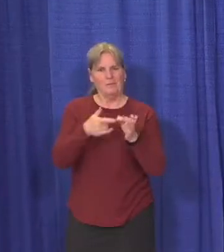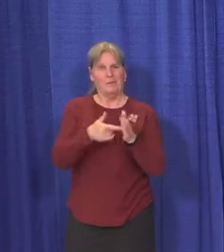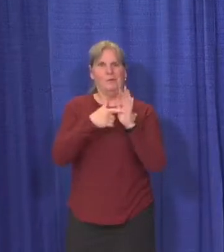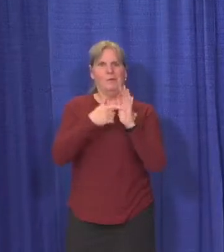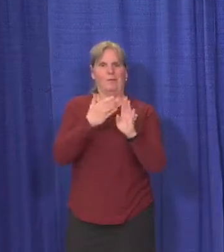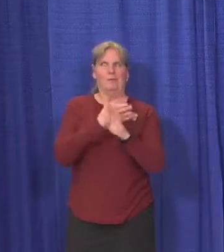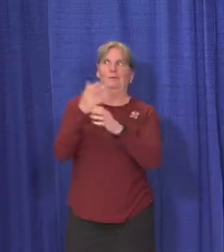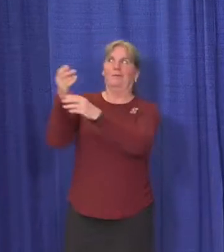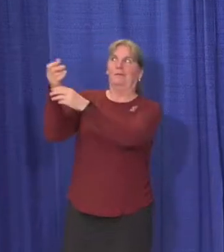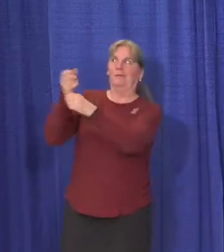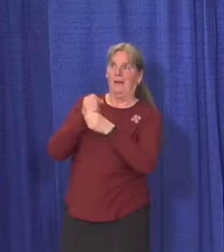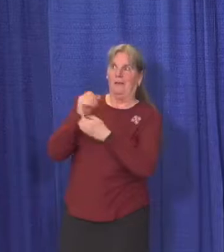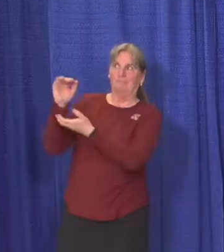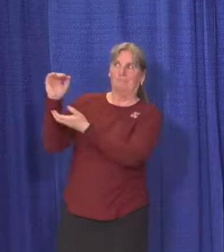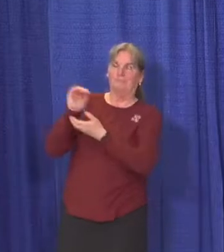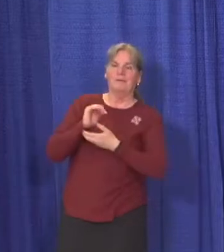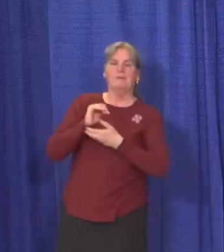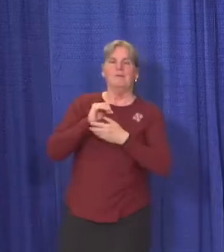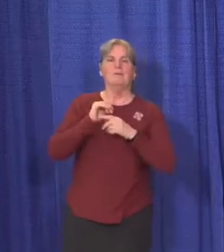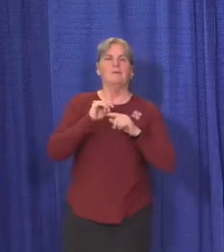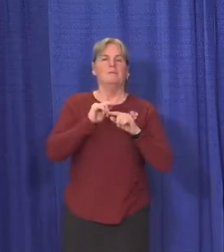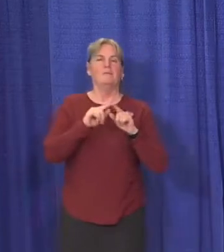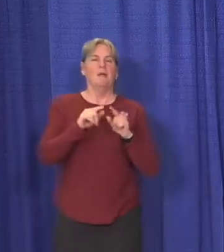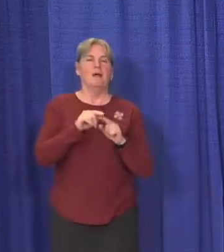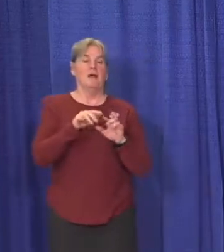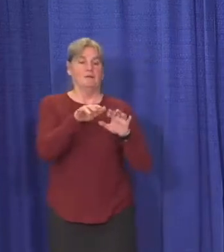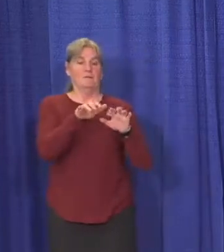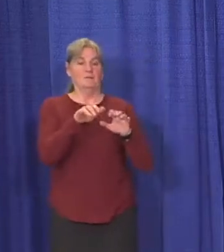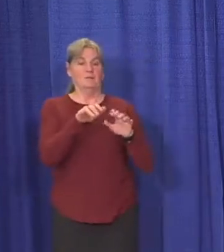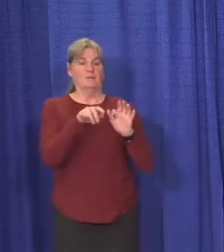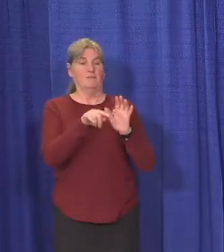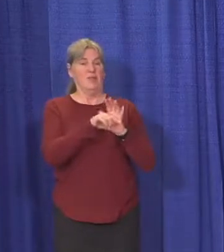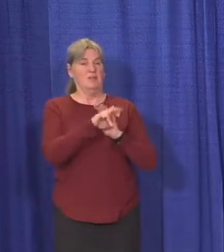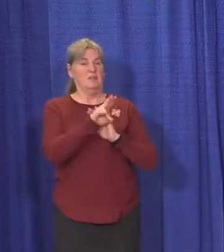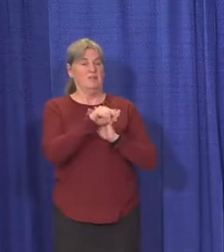one of the important things to Chekov.